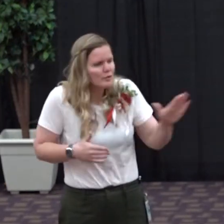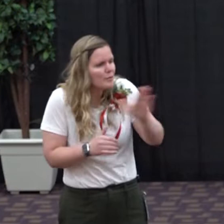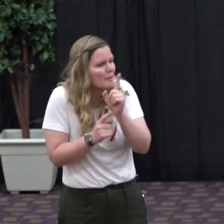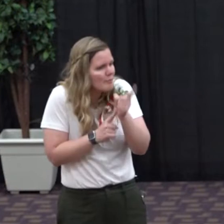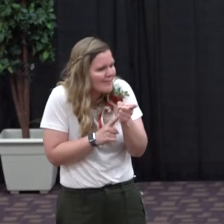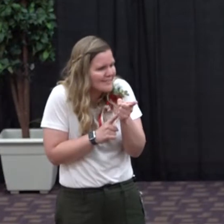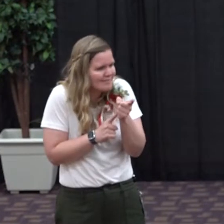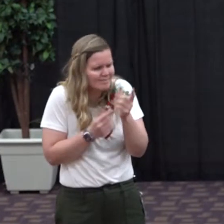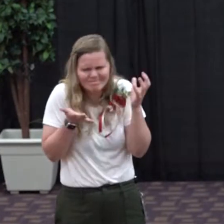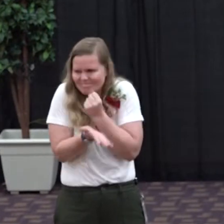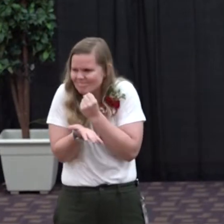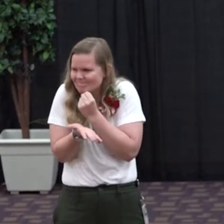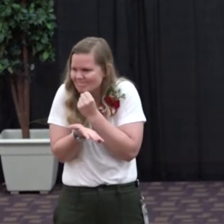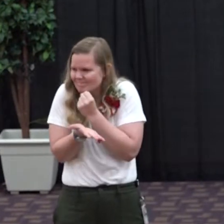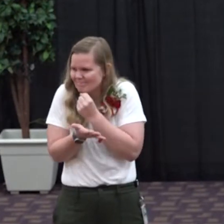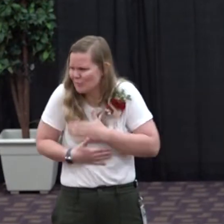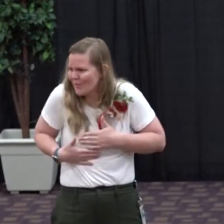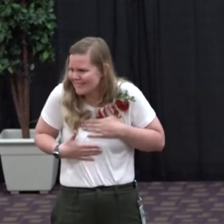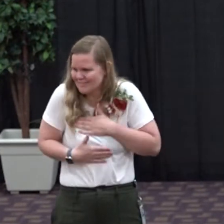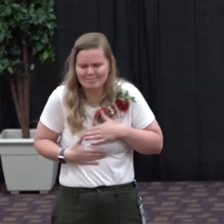Without knowing what is going to happen next."